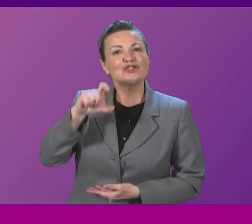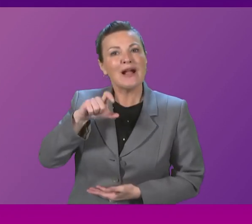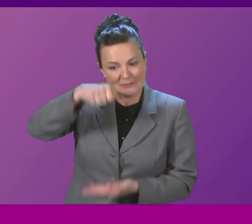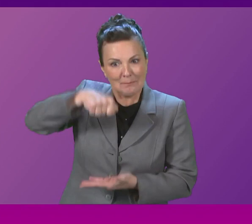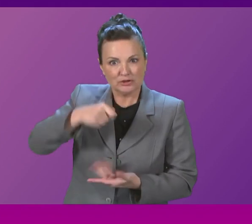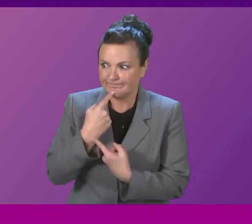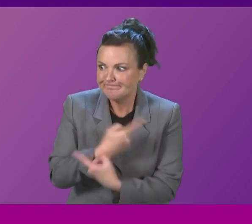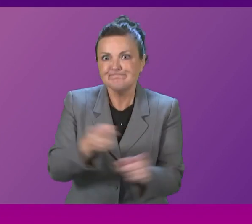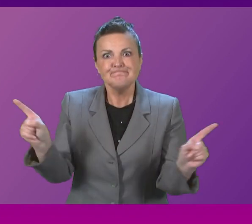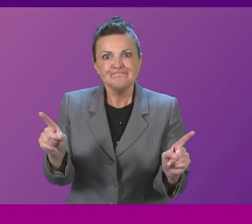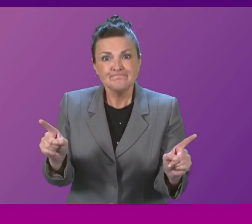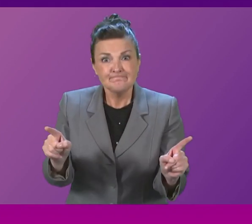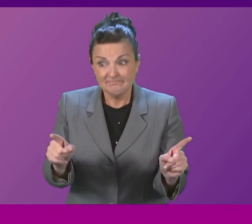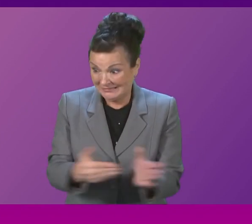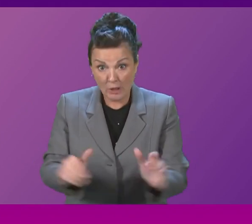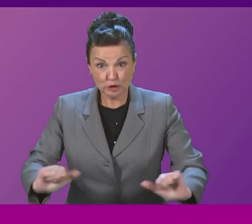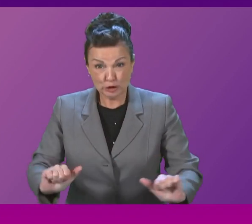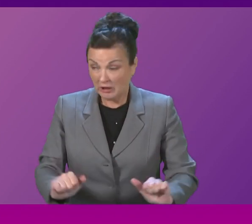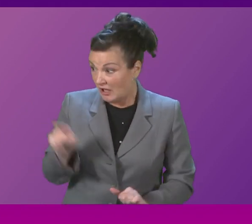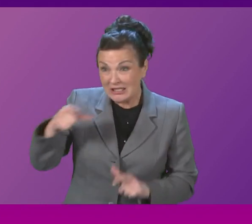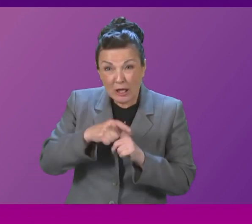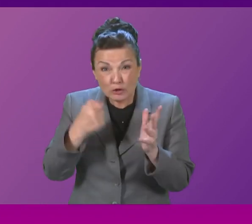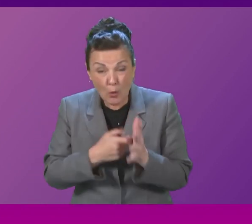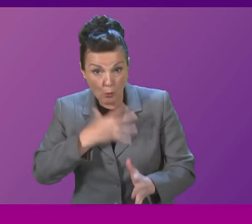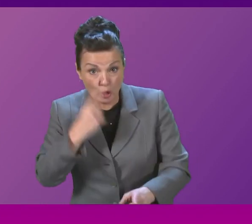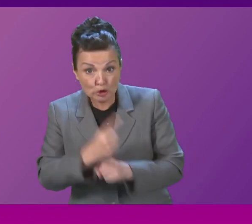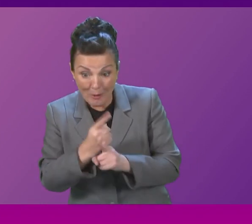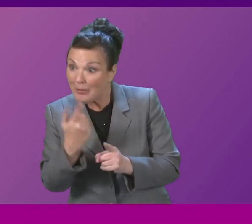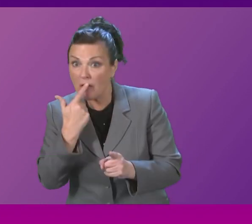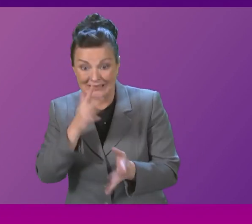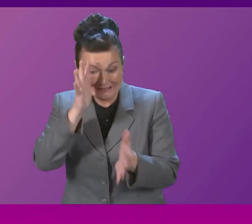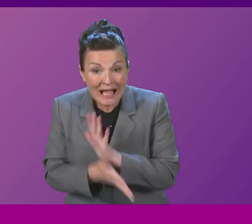If Douglas Ross wants to talk about the interruption to food supplies across the whole of the UK